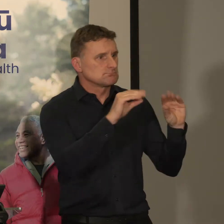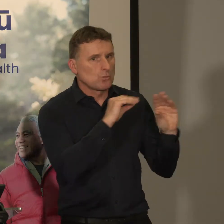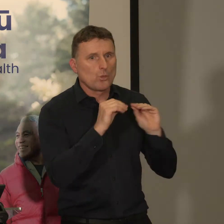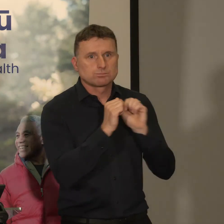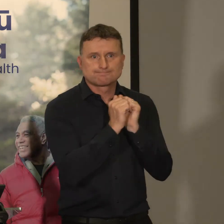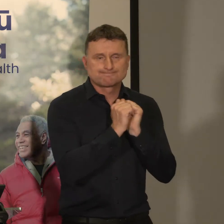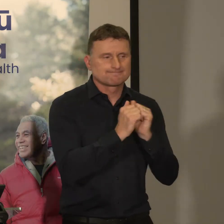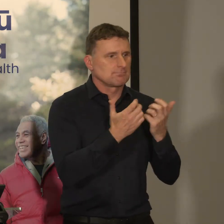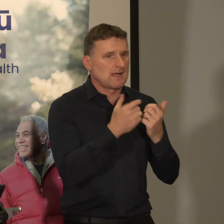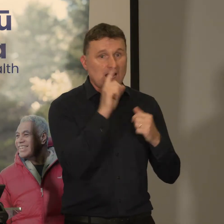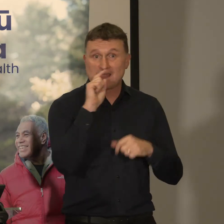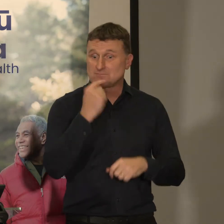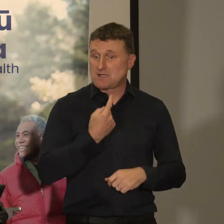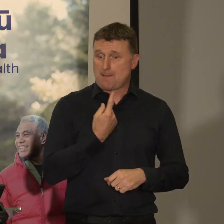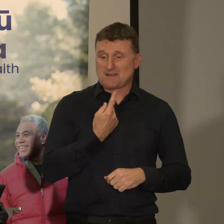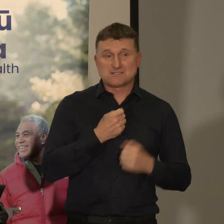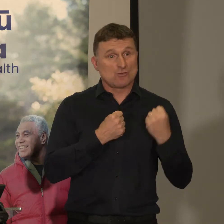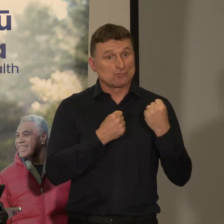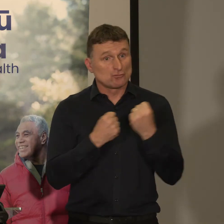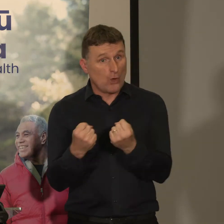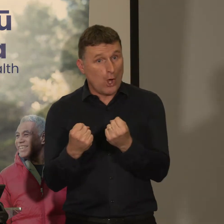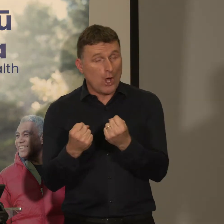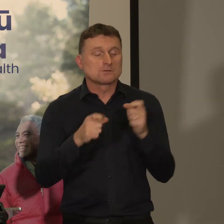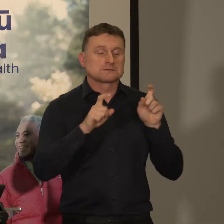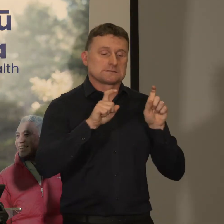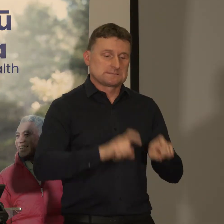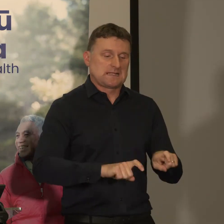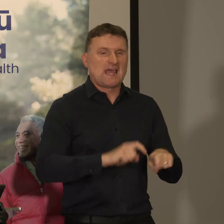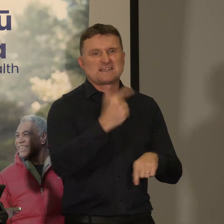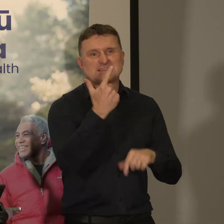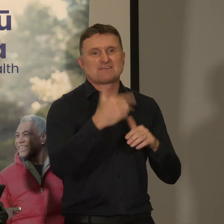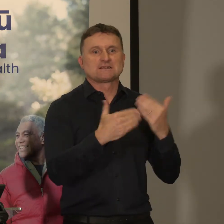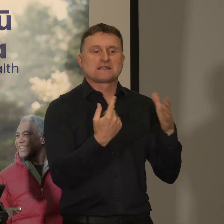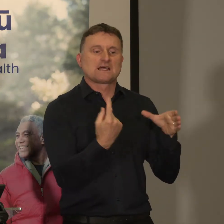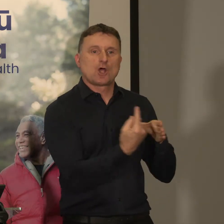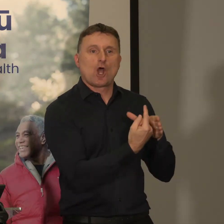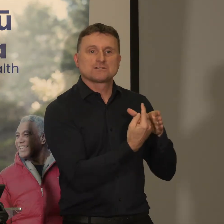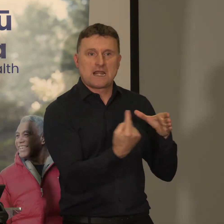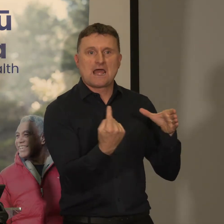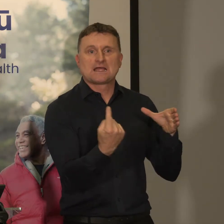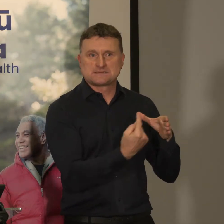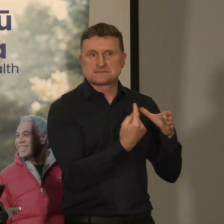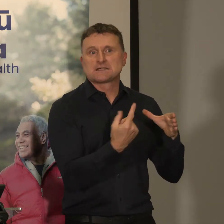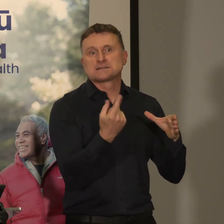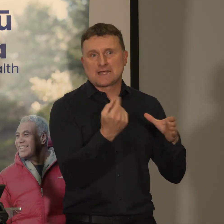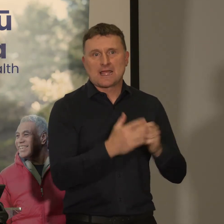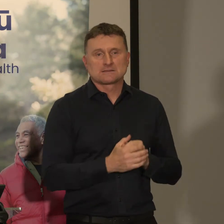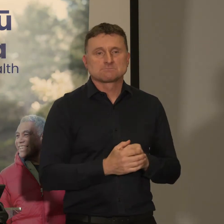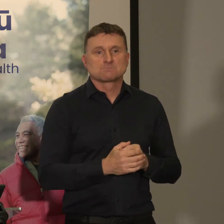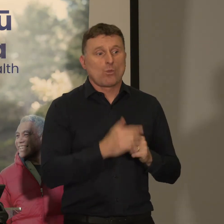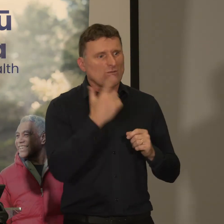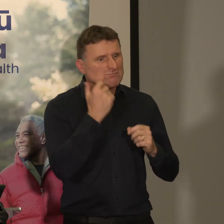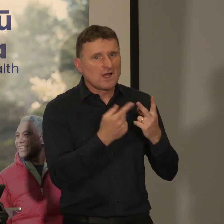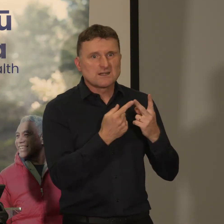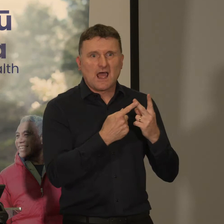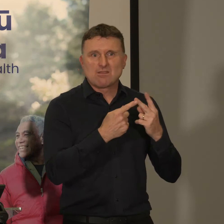drive home, it's likely you will need to stay where you are for your isolation period